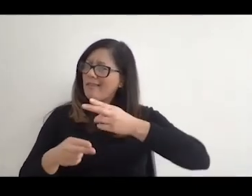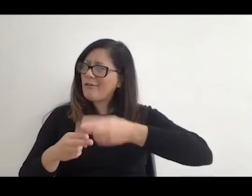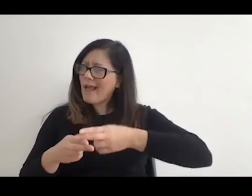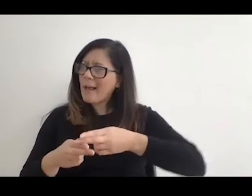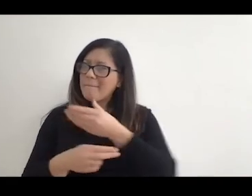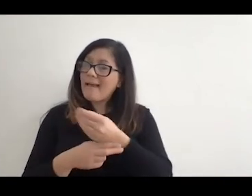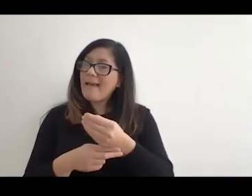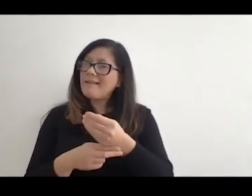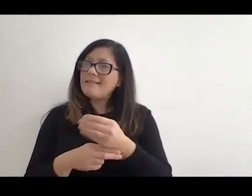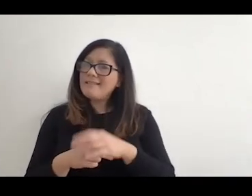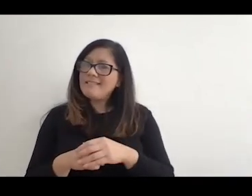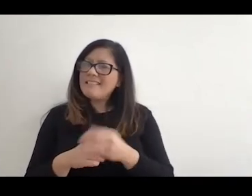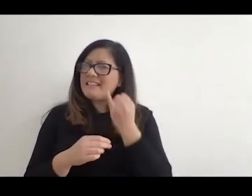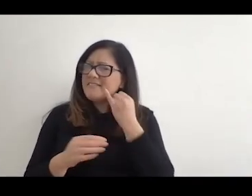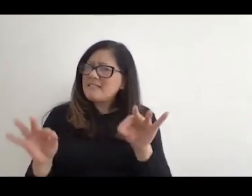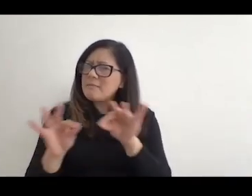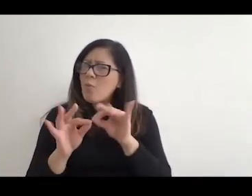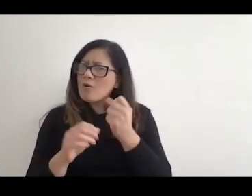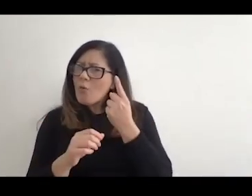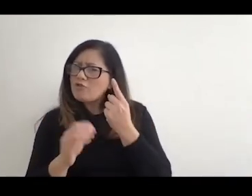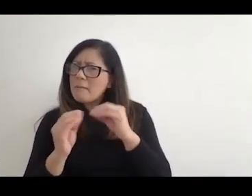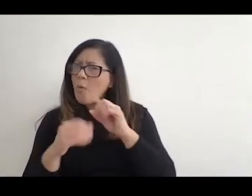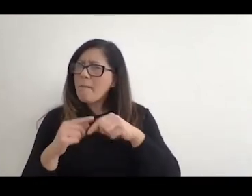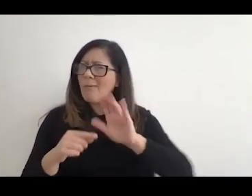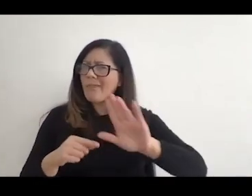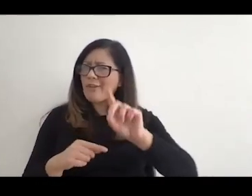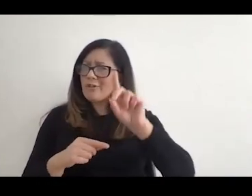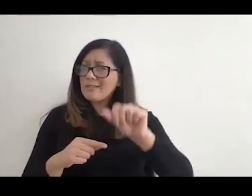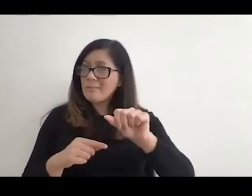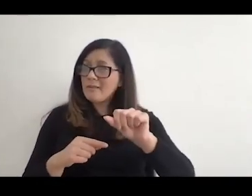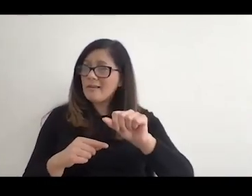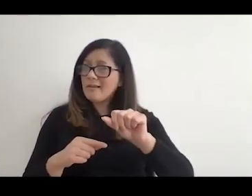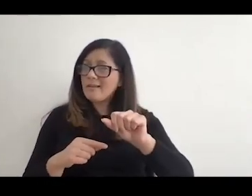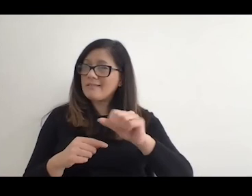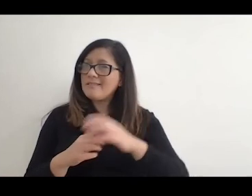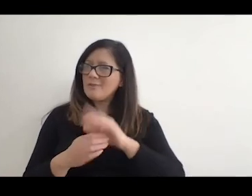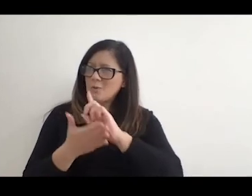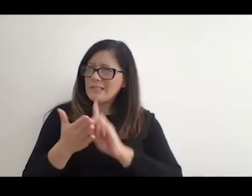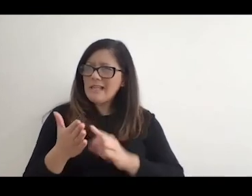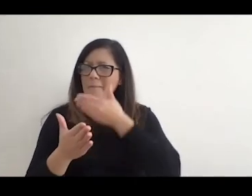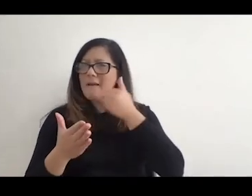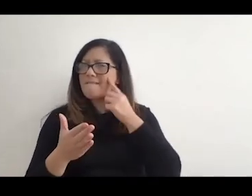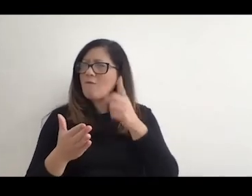and then if it's important for you to understand more about their disability based on the type of work you're doing, then that's appropriate. If not,